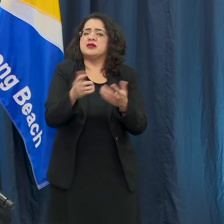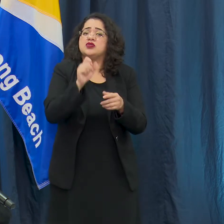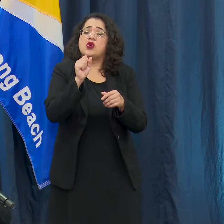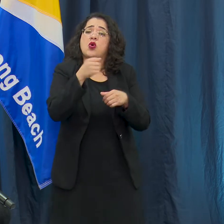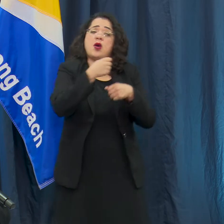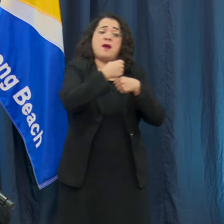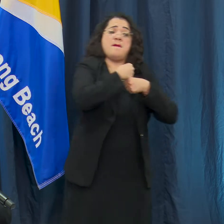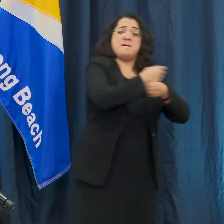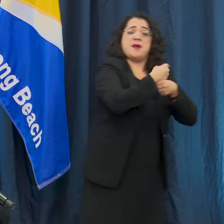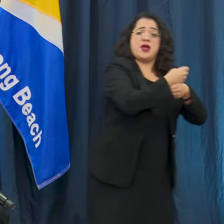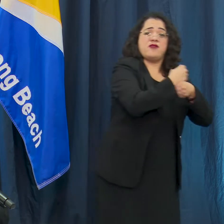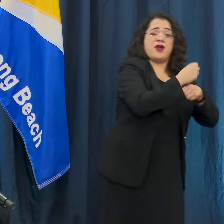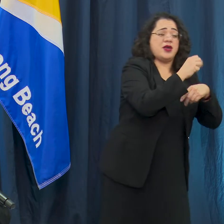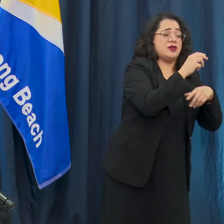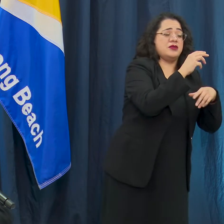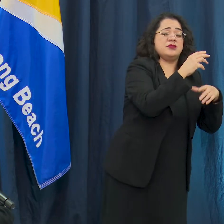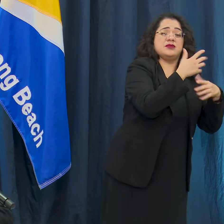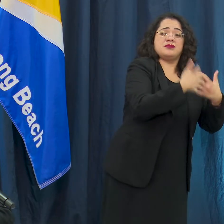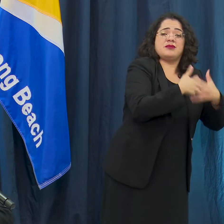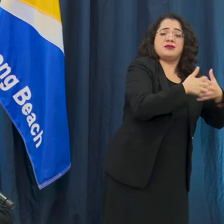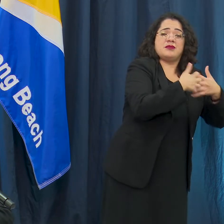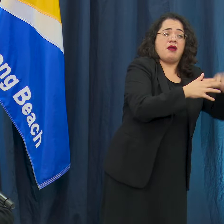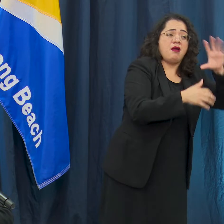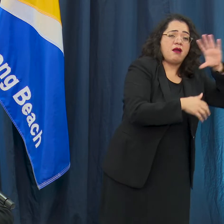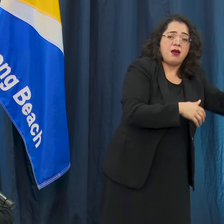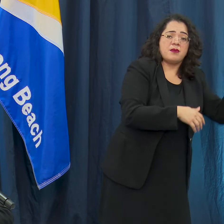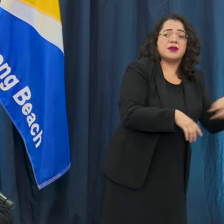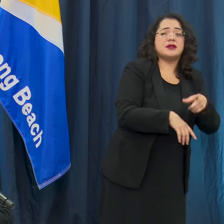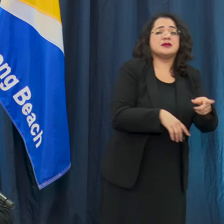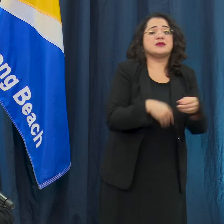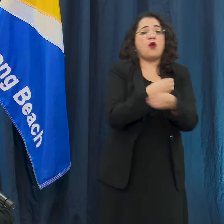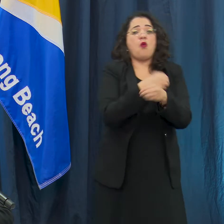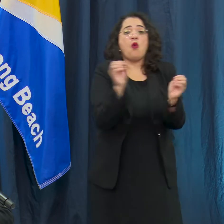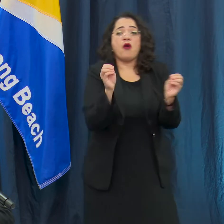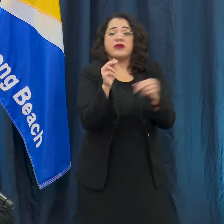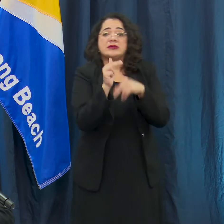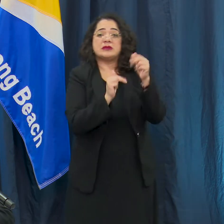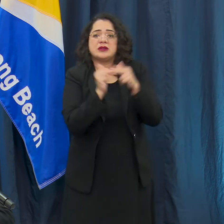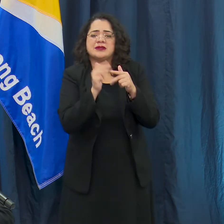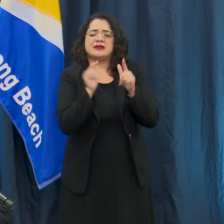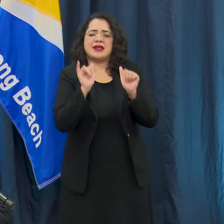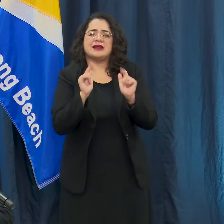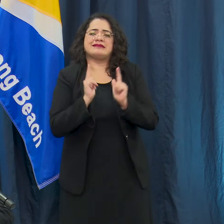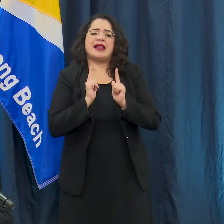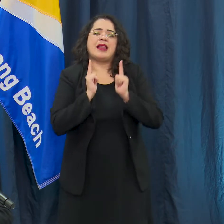of those types of activities we have ahead of us and then of course as a